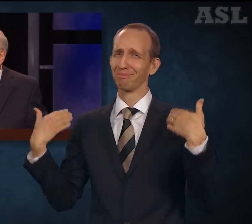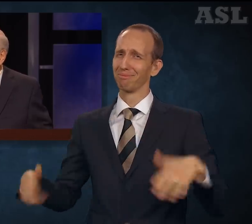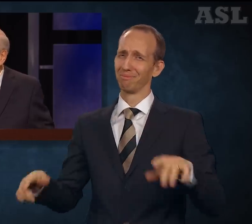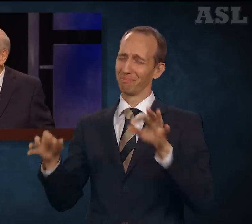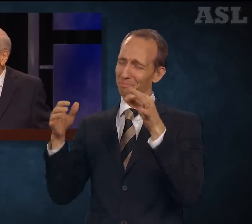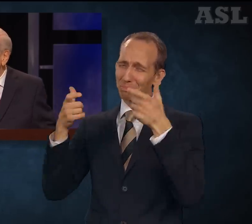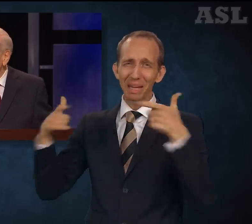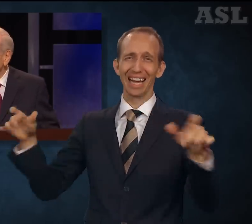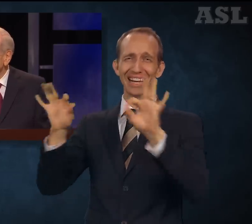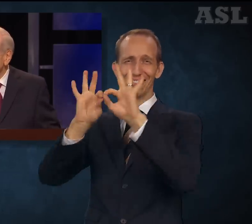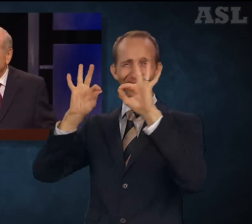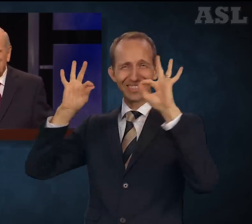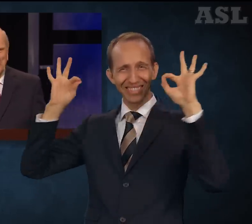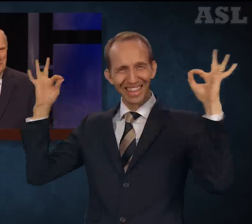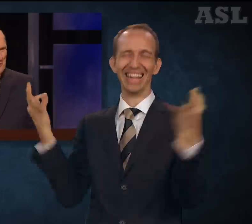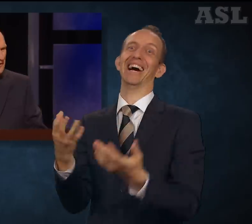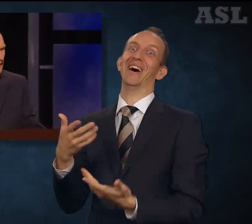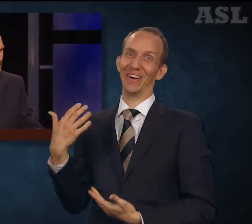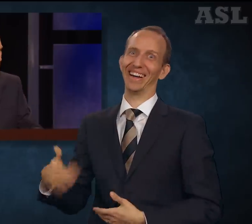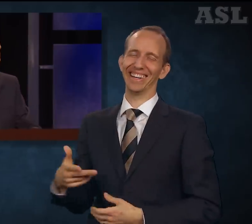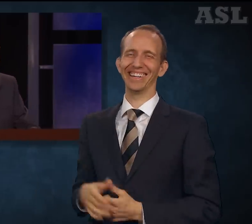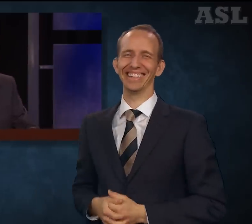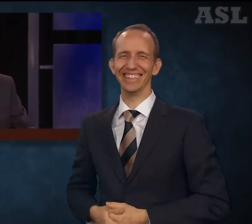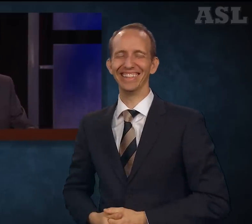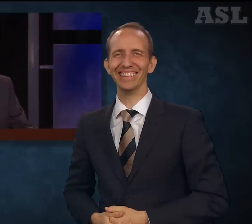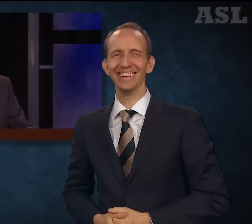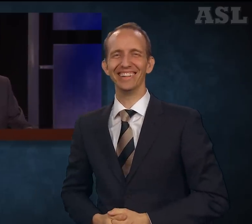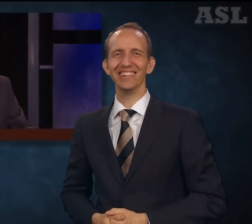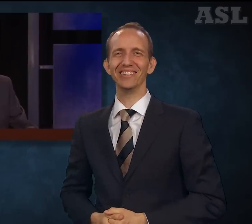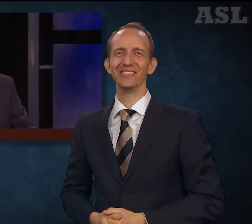FAMILY I WAS HOPING FOR.